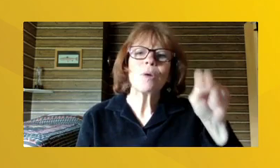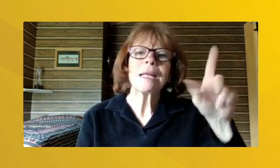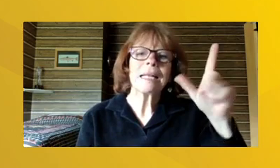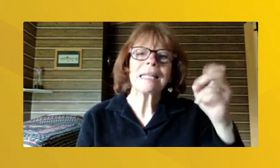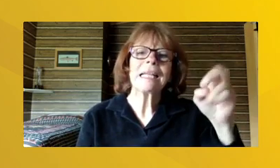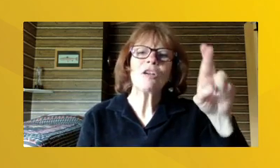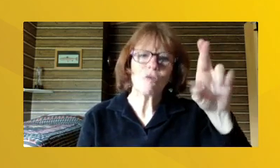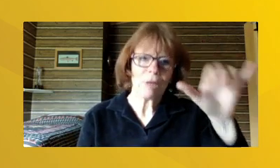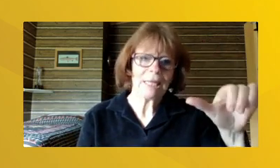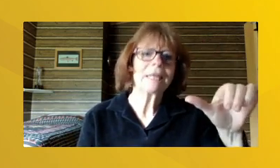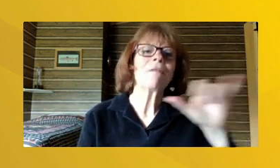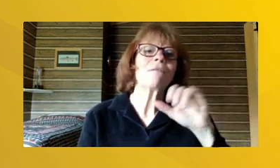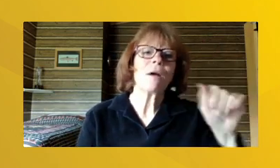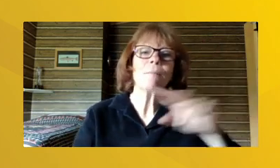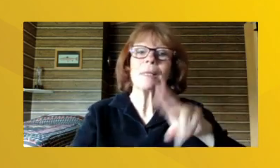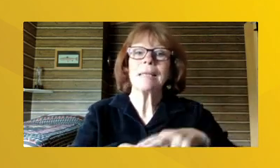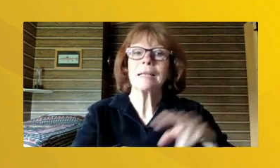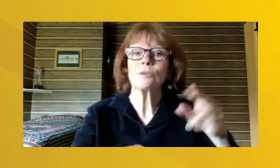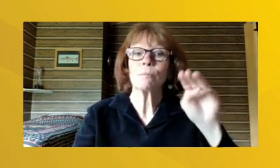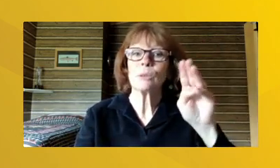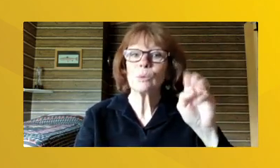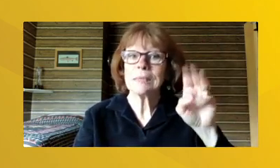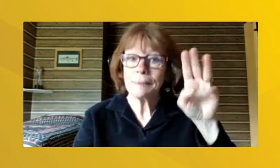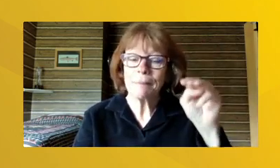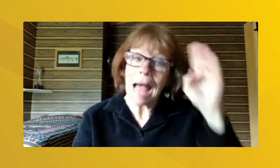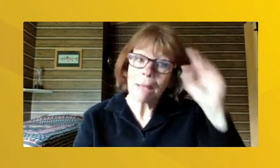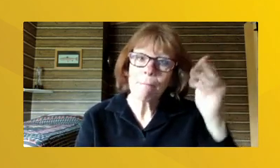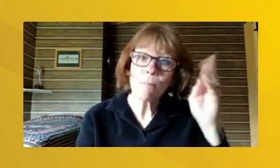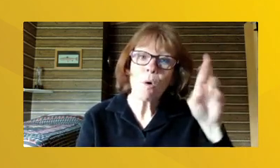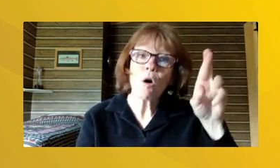And then we have Tiffany McGettigan.